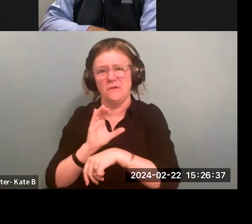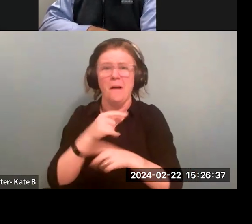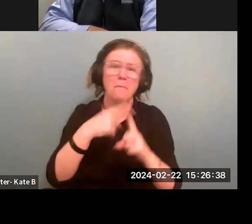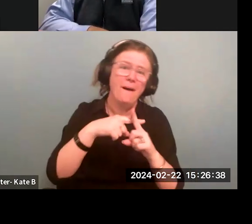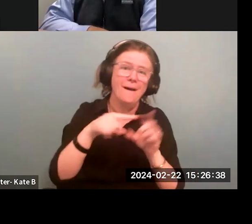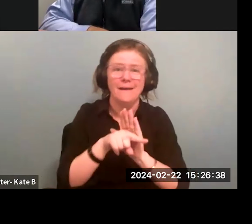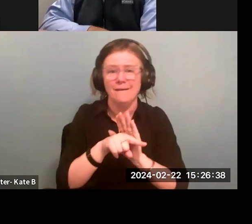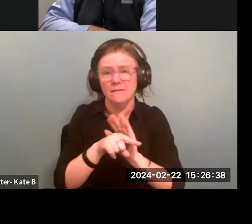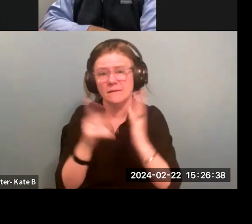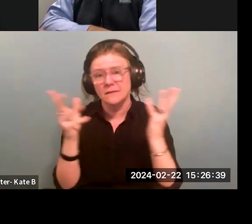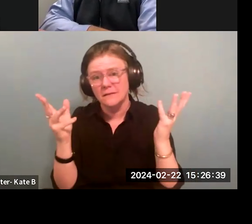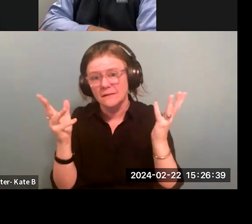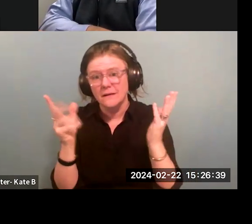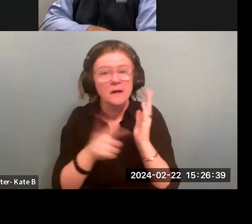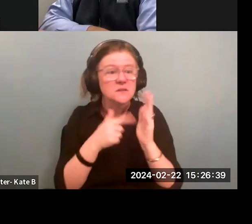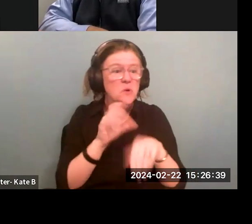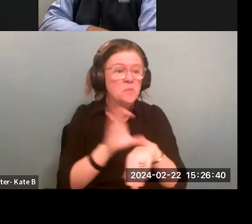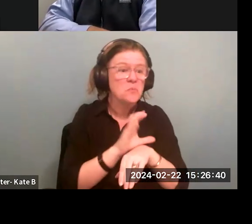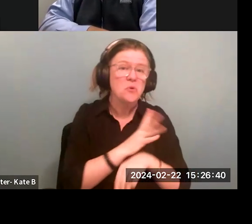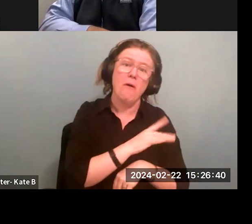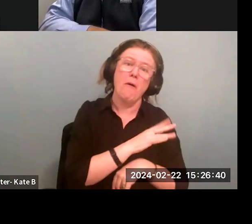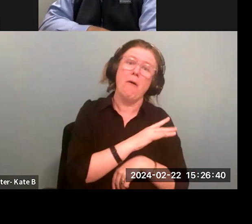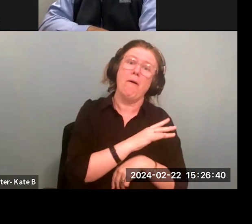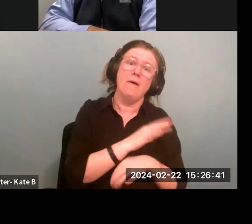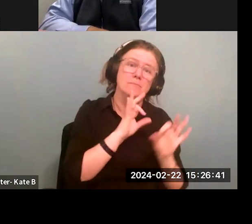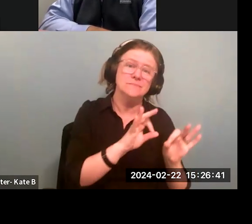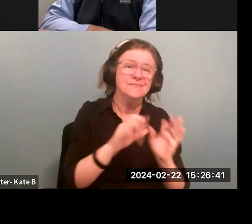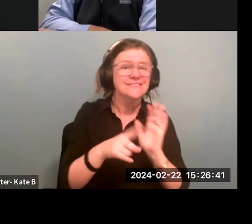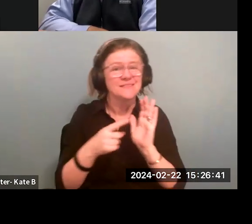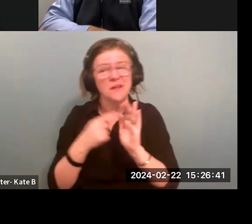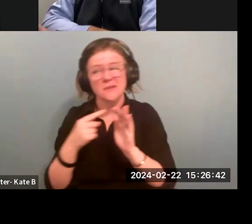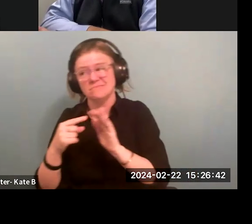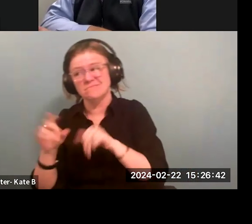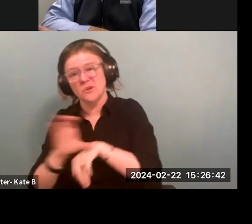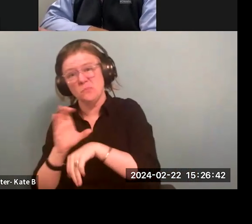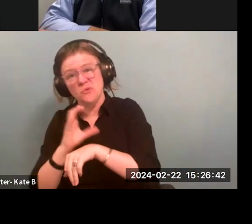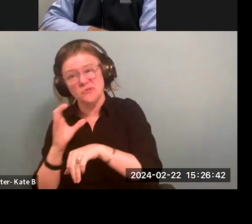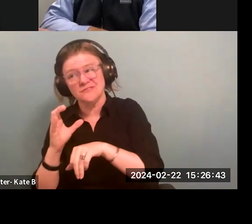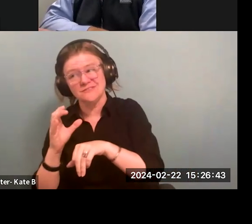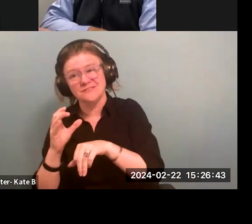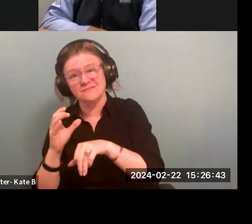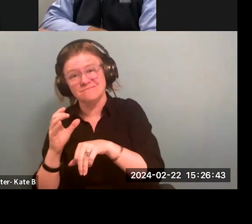I mean, there are times that it can be used unscrupulously. And there are times-- and I'm aware of a lot of efforts